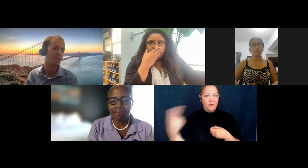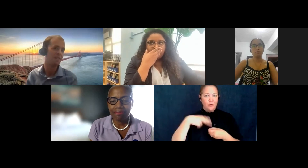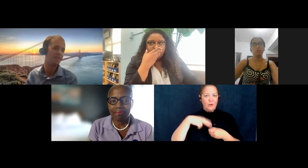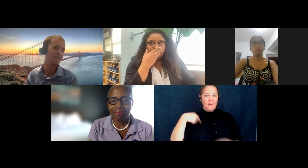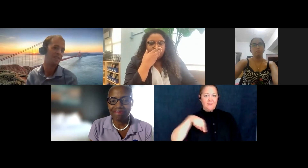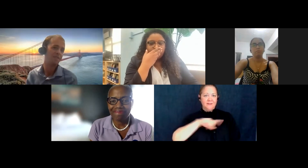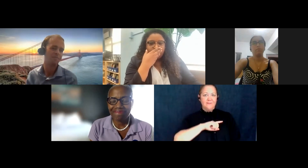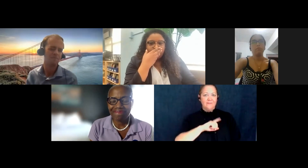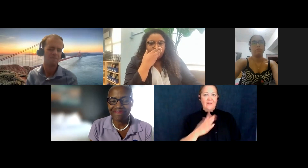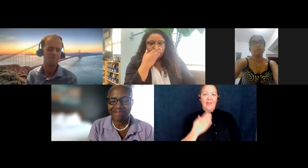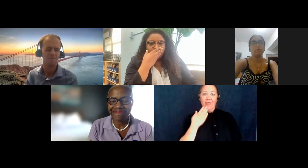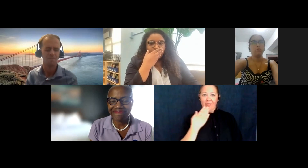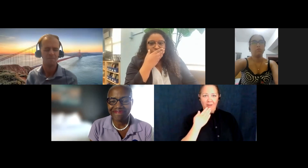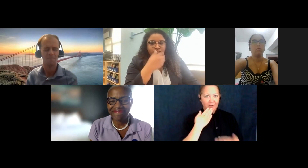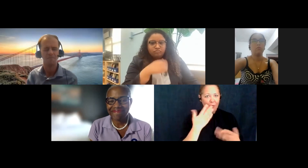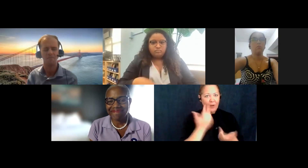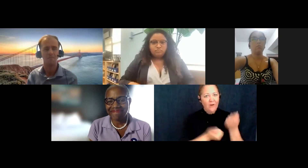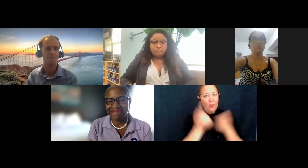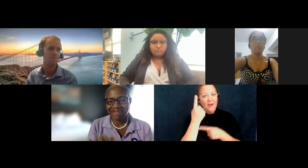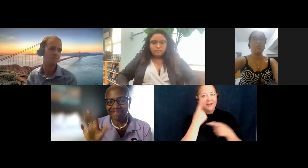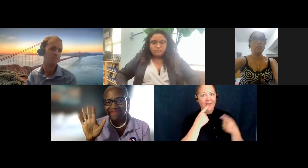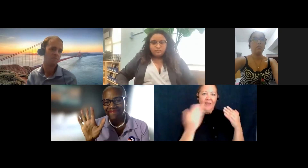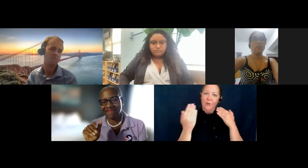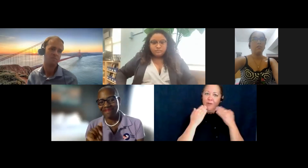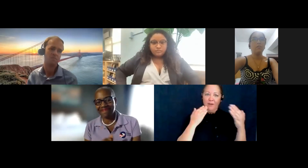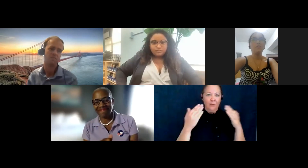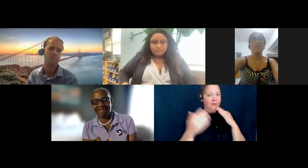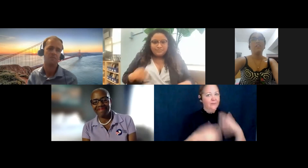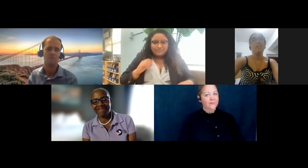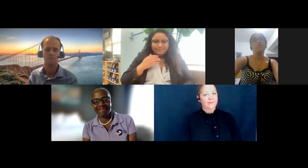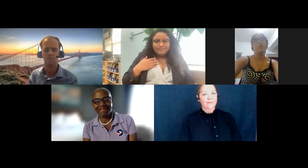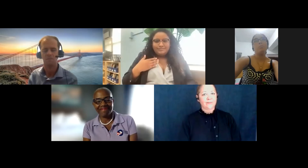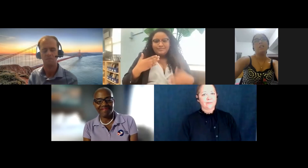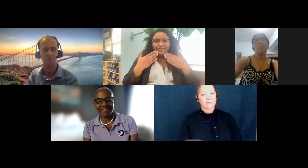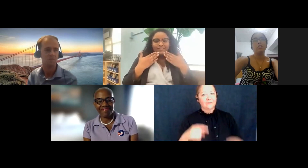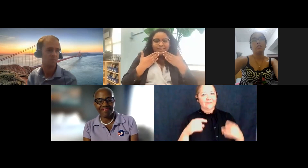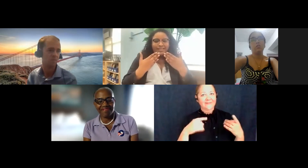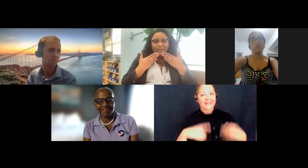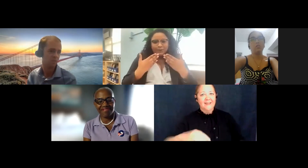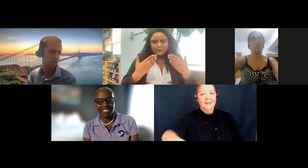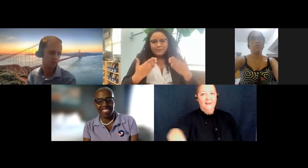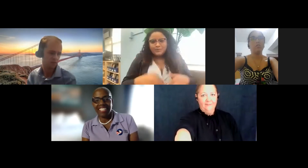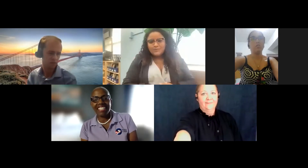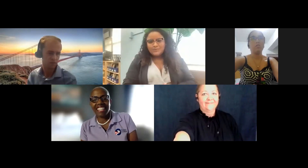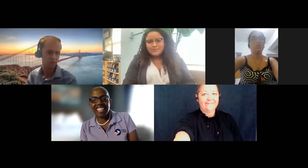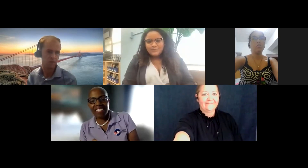Thank you. >> SARA GAVARIA: Thank you so much. Thank you. Great time! >> DORIS ALCANTARA: Thank you.